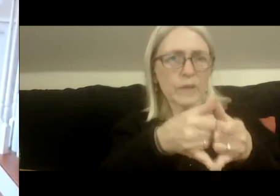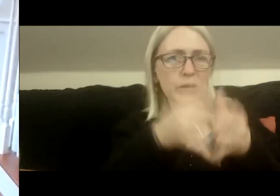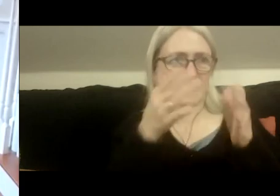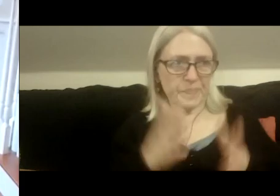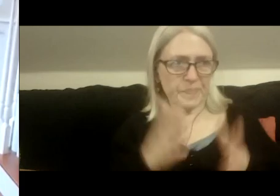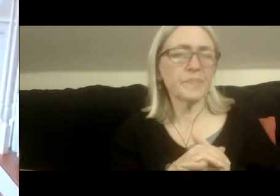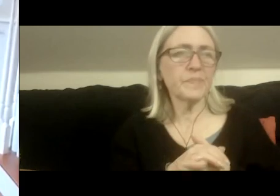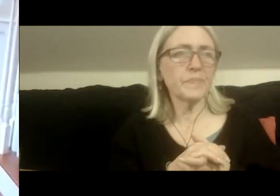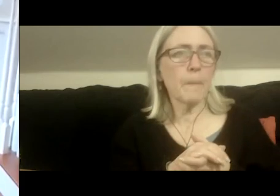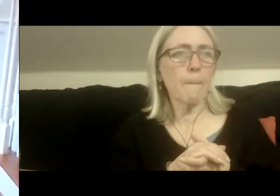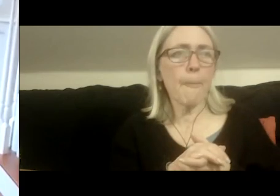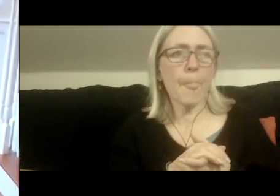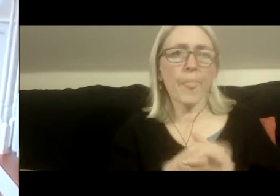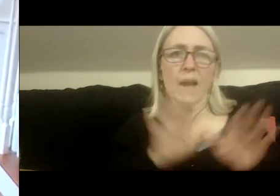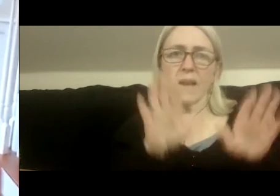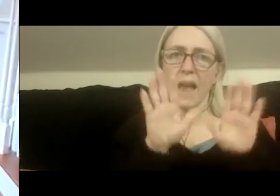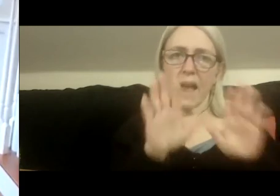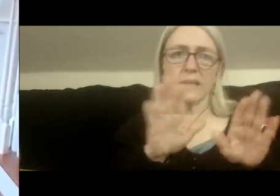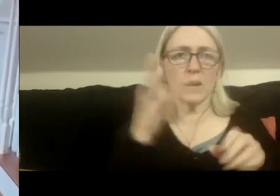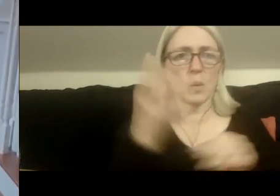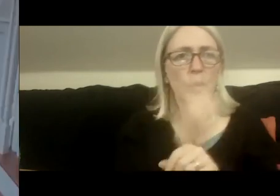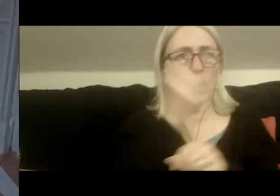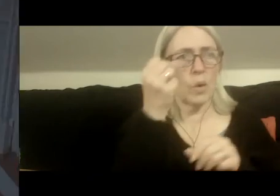Thank you, everyone!